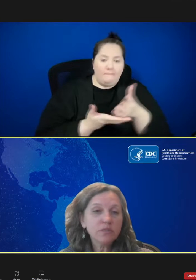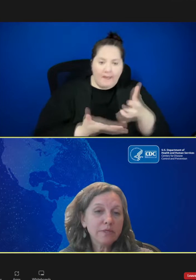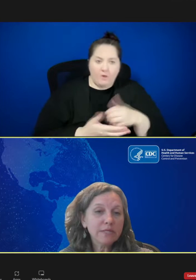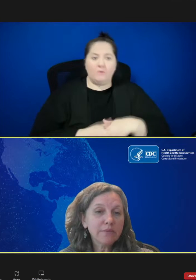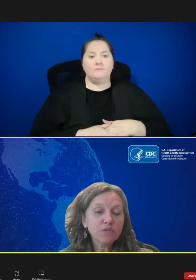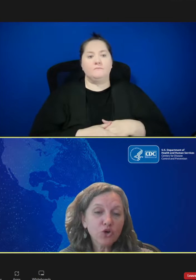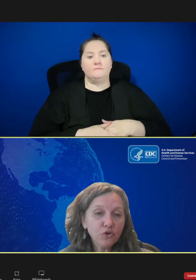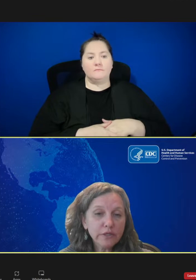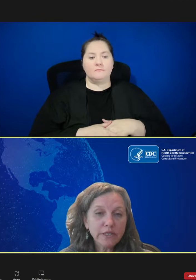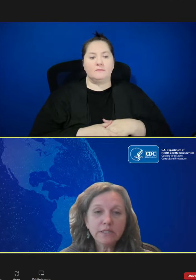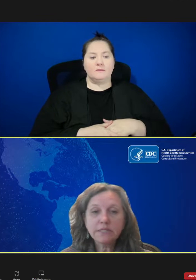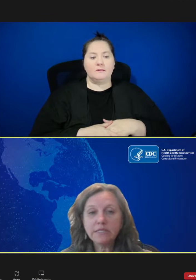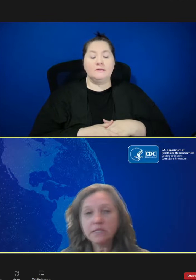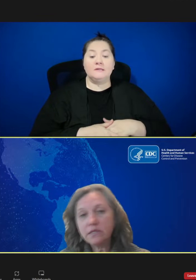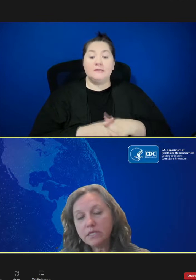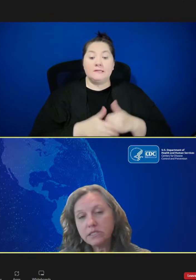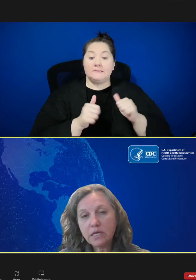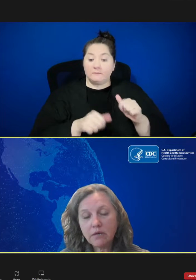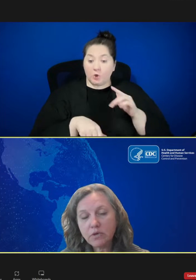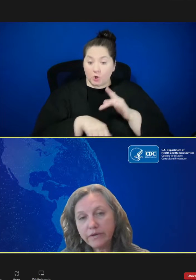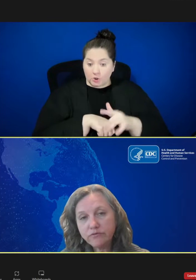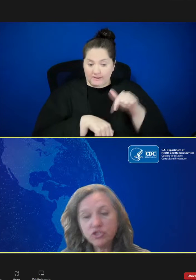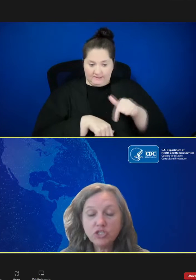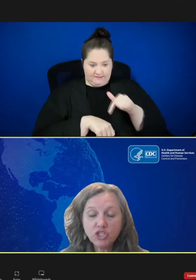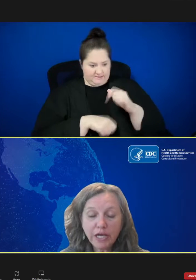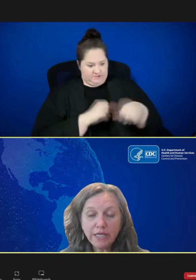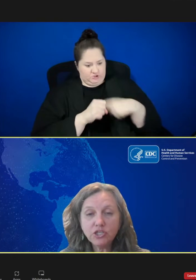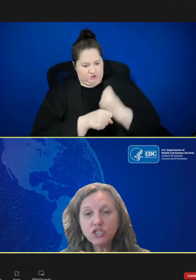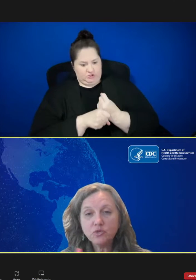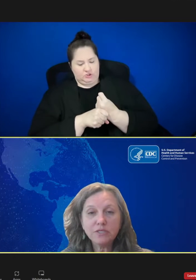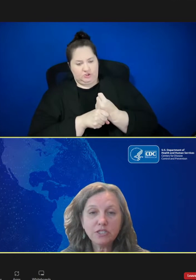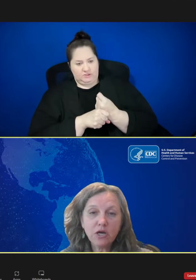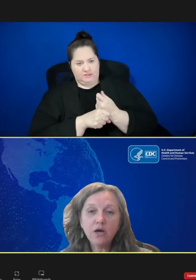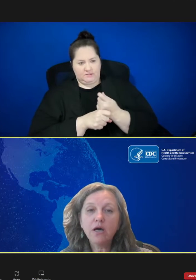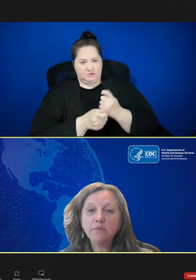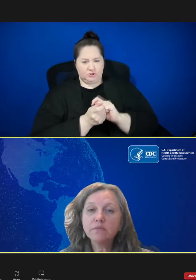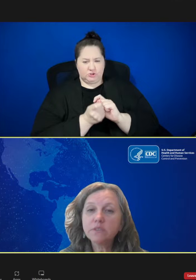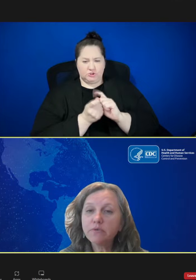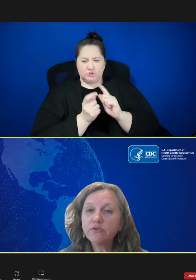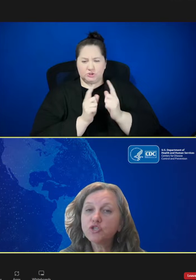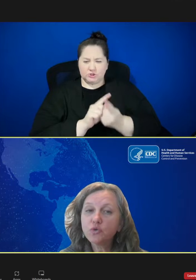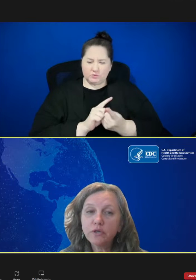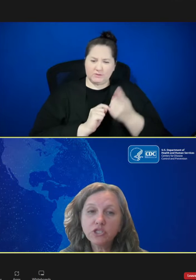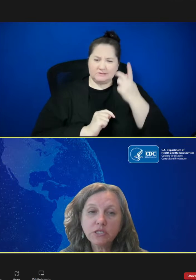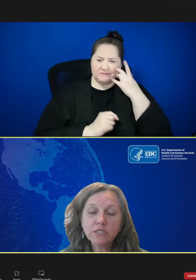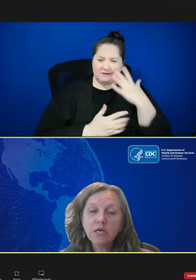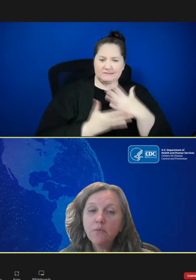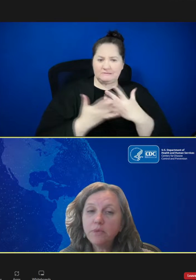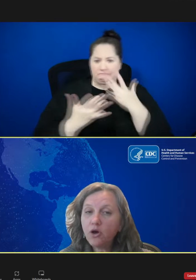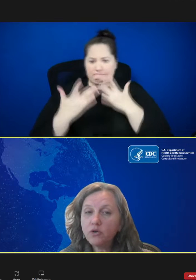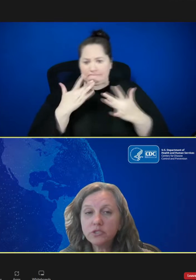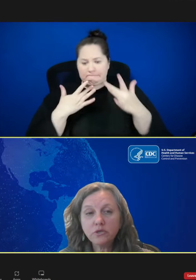some attempts early in the season. This kind of changed as we saw some of the shortages, but also